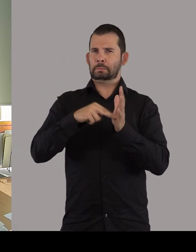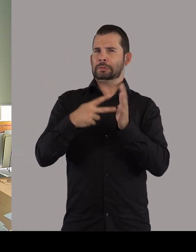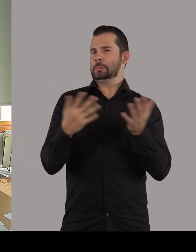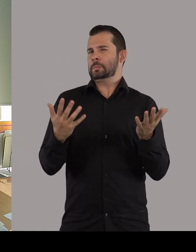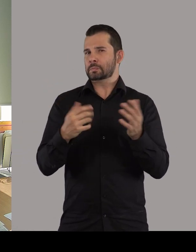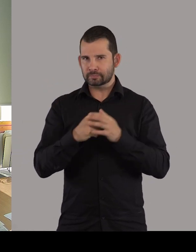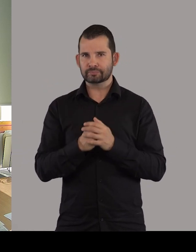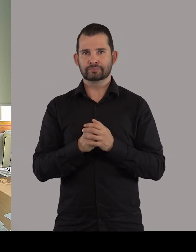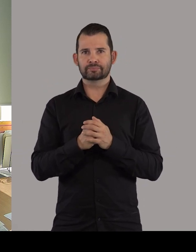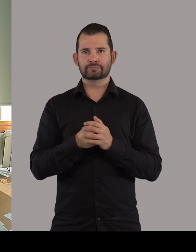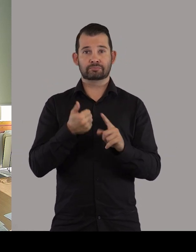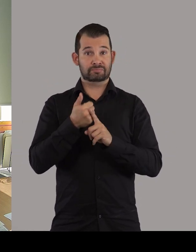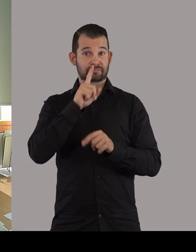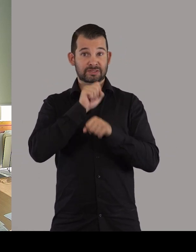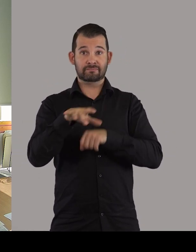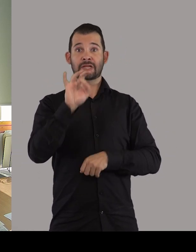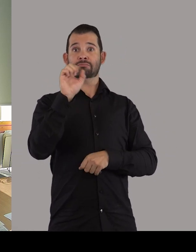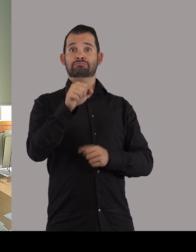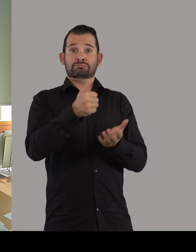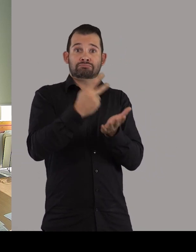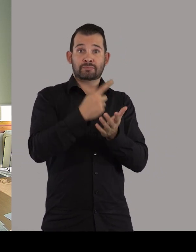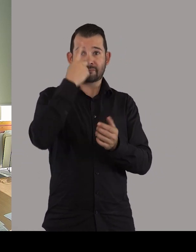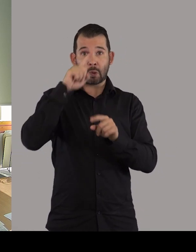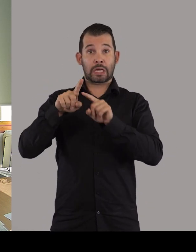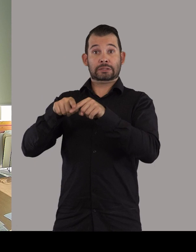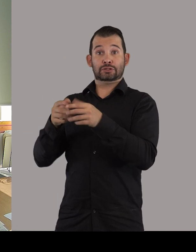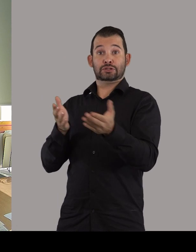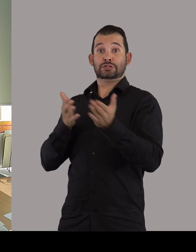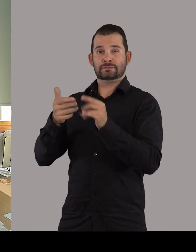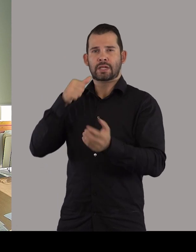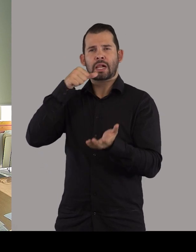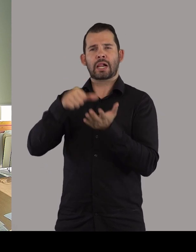If you are found to be eligible for conditional services, the letter will